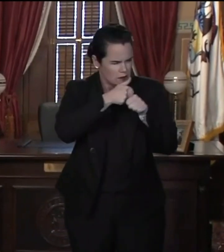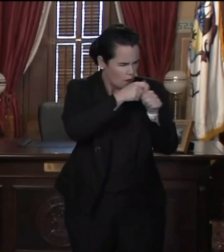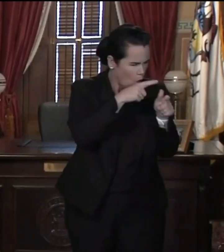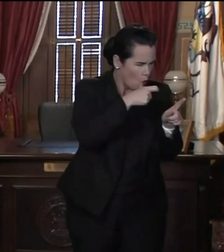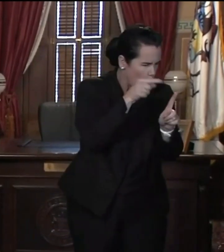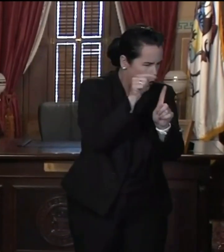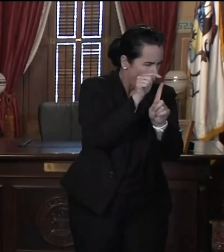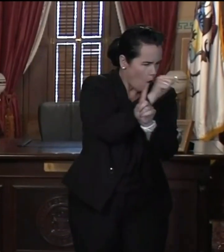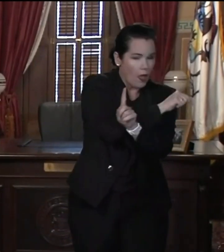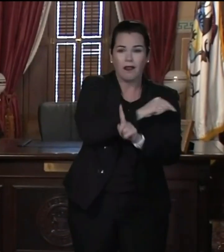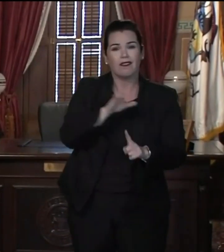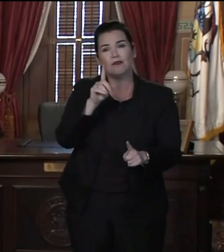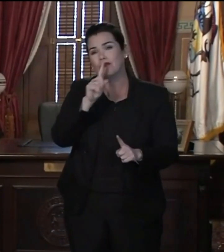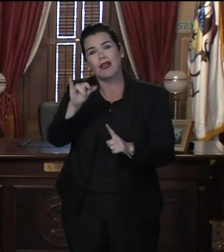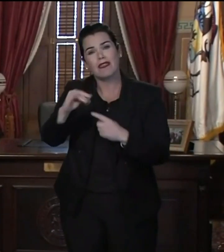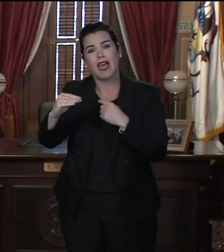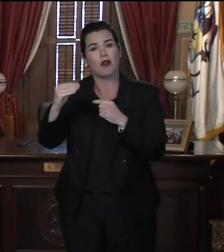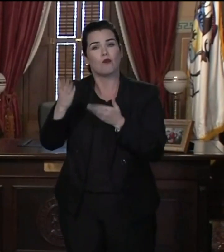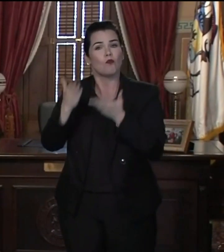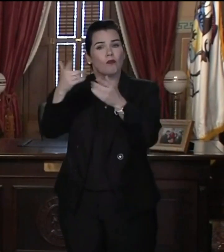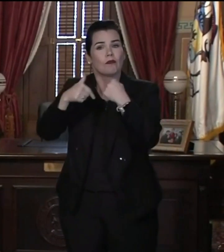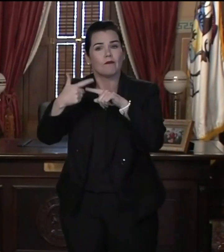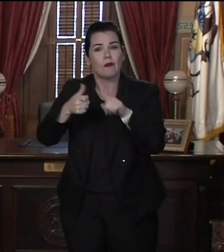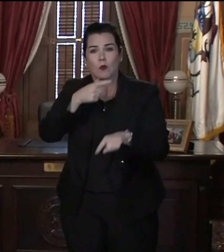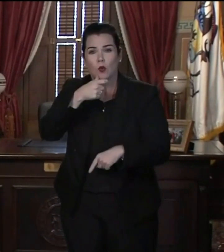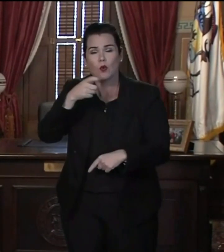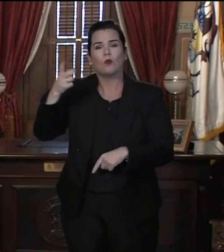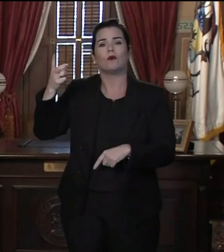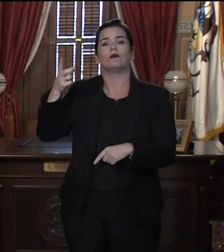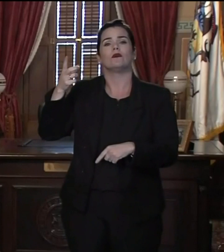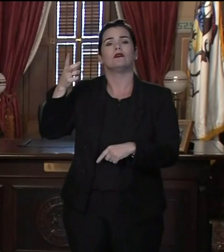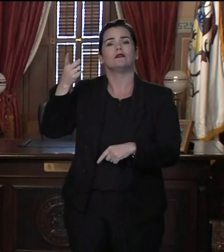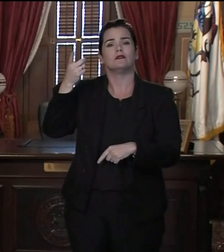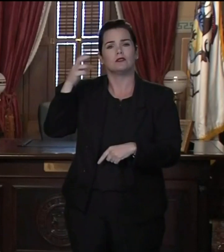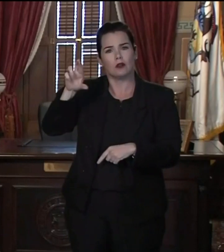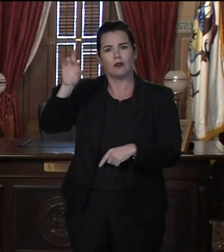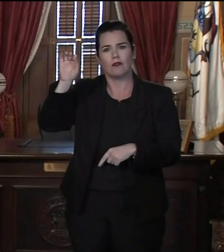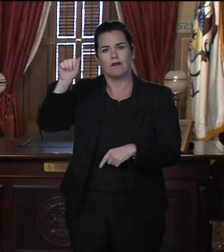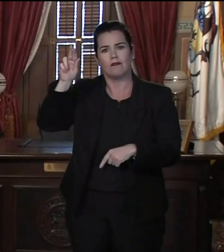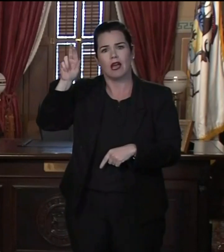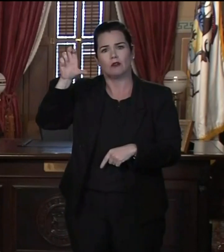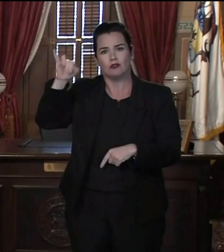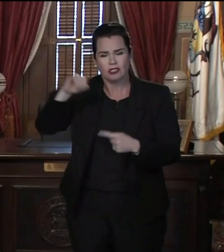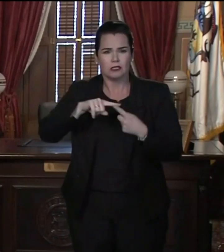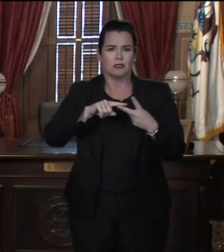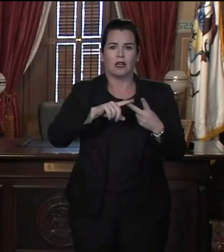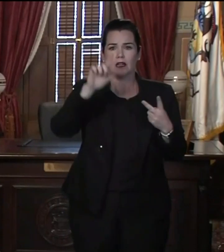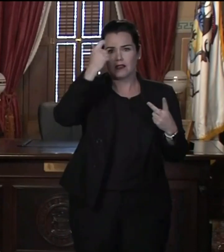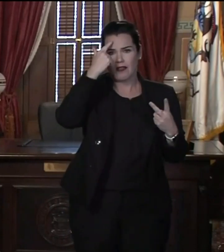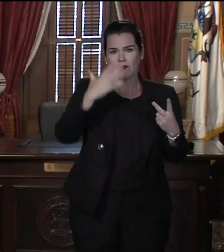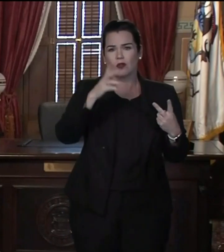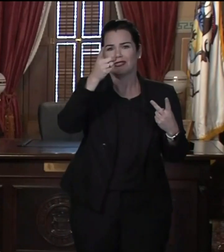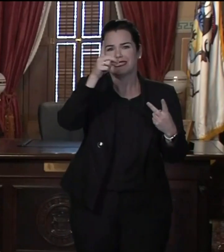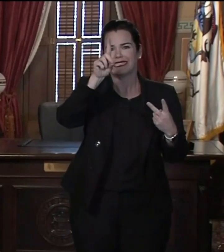MEASURES AND THE ABT TO TRACE. THESE ARE ALL CRITICAL THESE ARE ALL CRITICAL COMPONENTS THAT EVERYONE FROM COMPONENTS THAT EVERYONE FROM DR. FAUCI TO GOVERNOR DEWINE AND